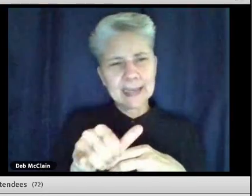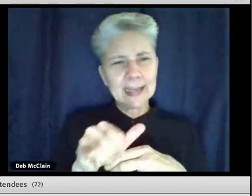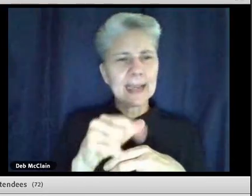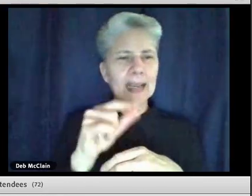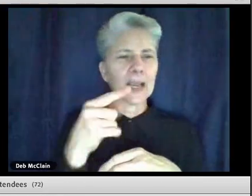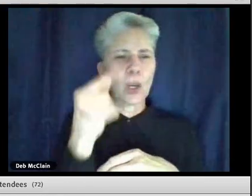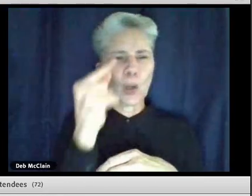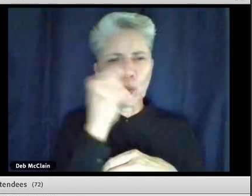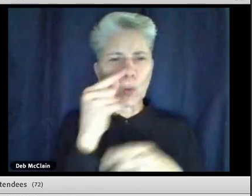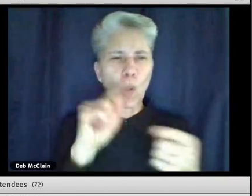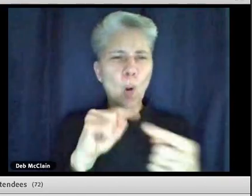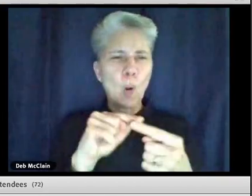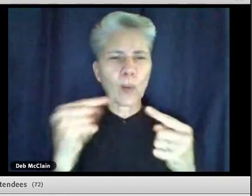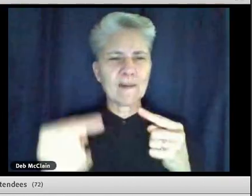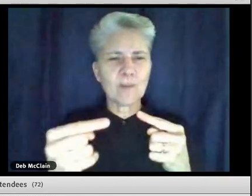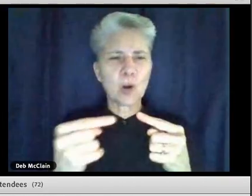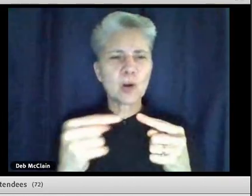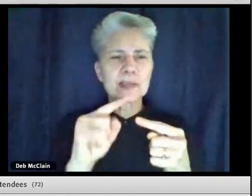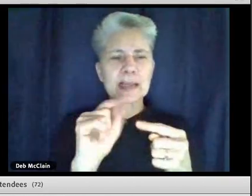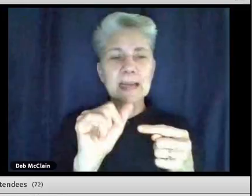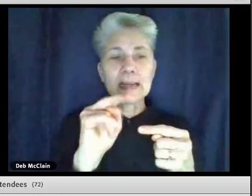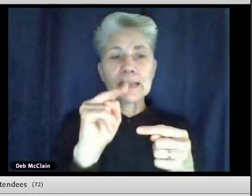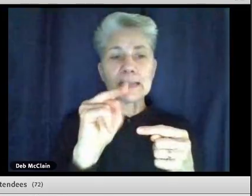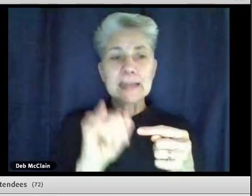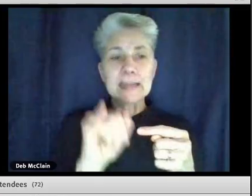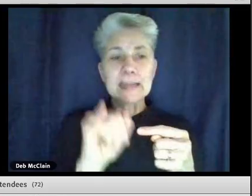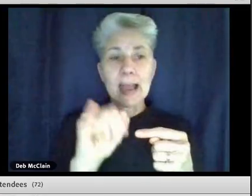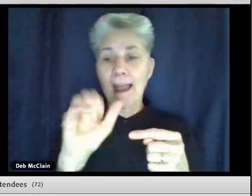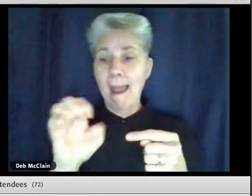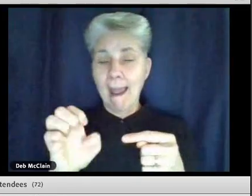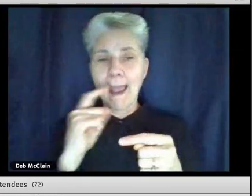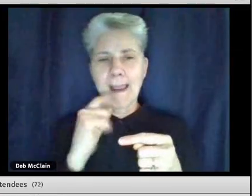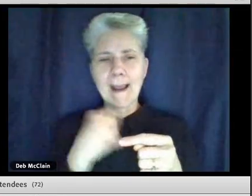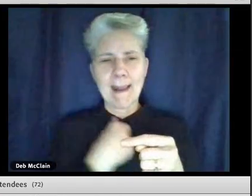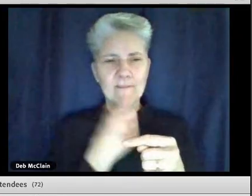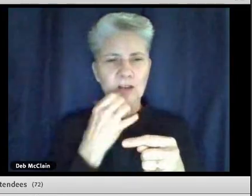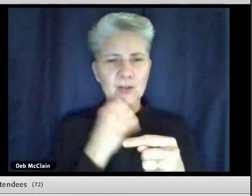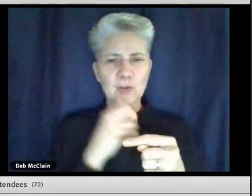You can look at Veracity, Google research image search and TinyEye.